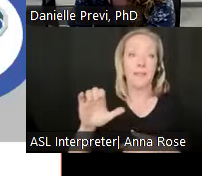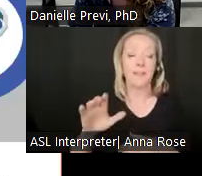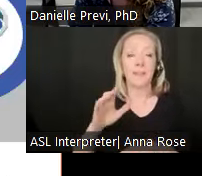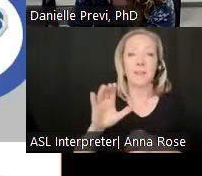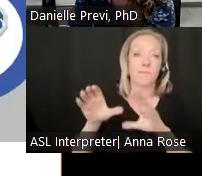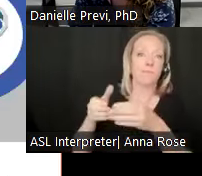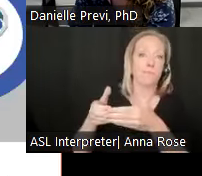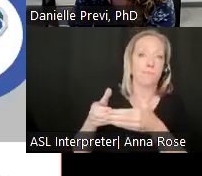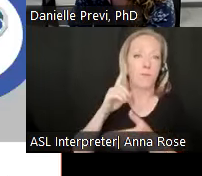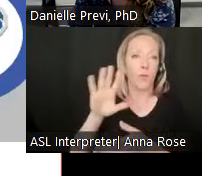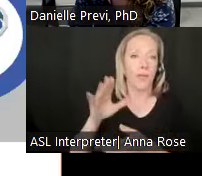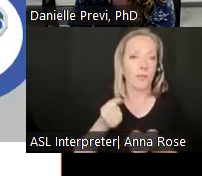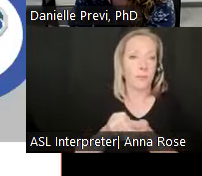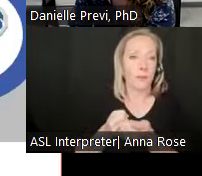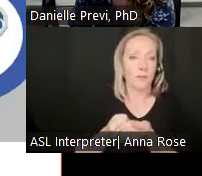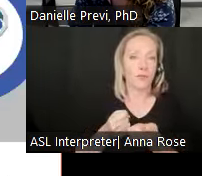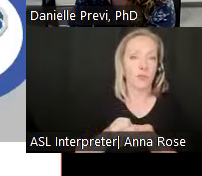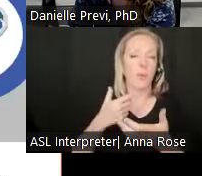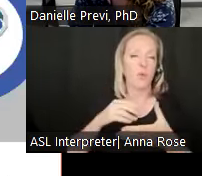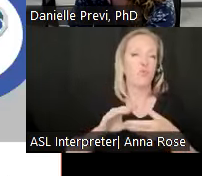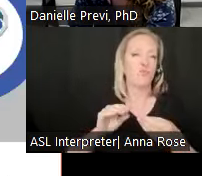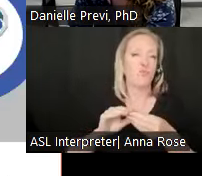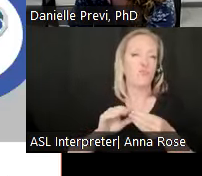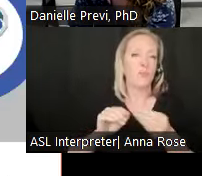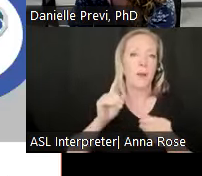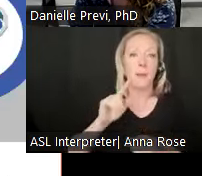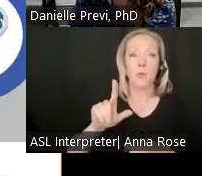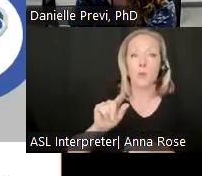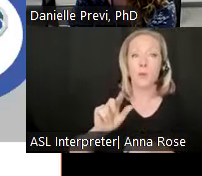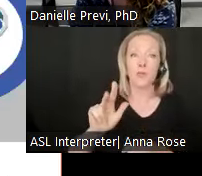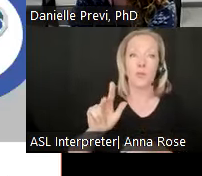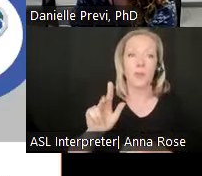to share information about the upcoming AACN 2023 hybrid conference in Washington,